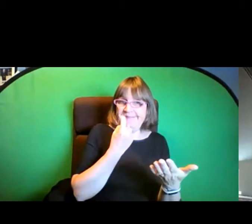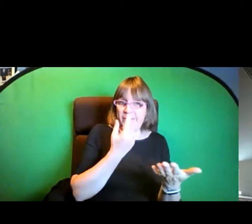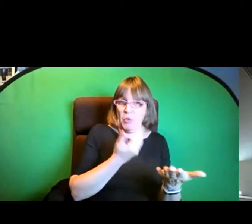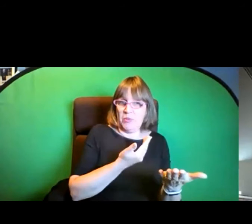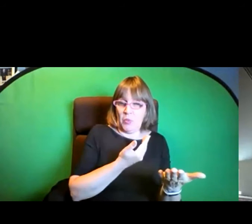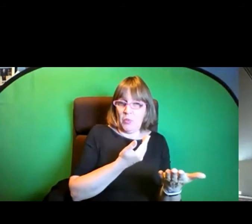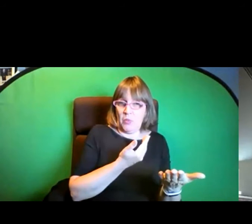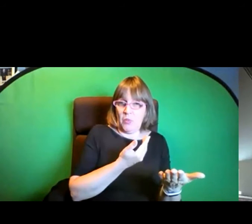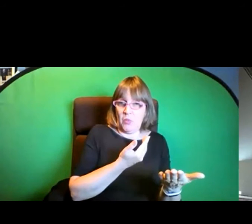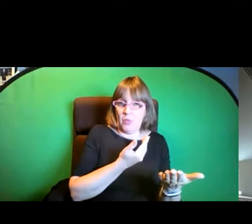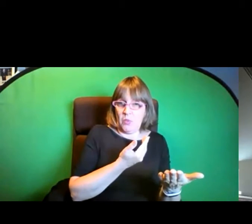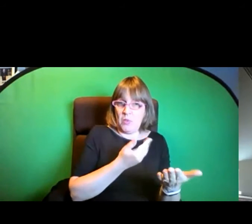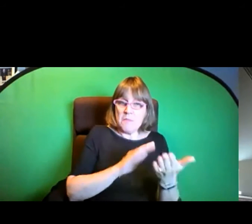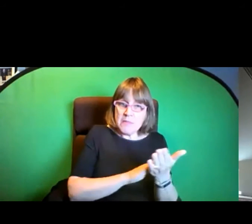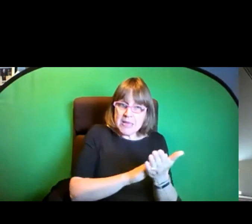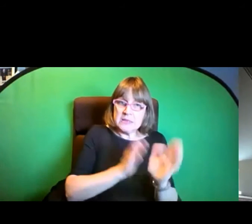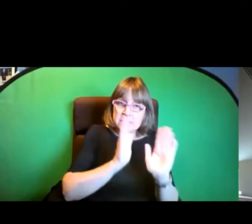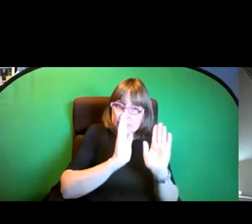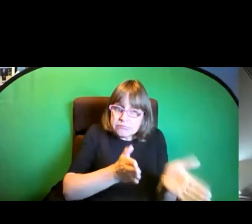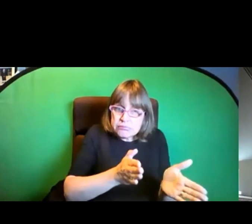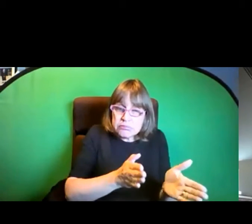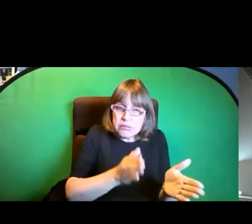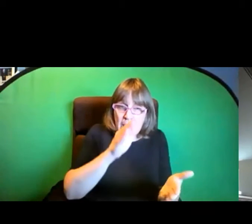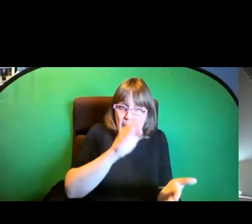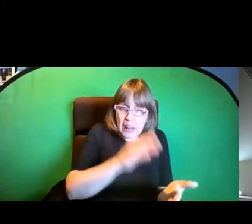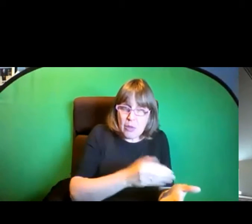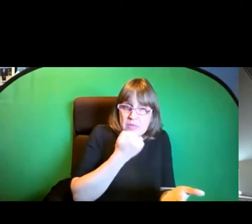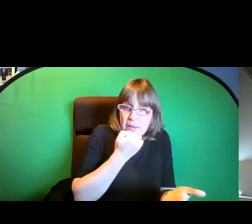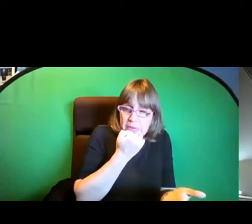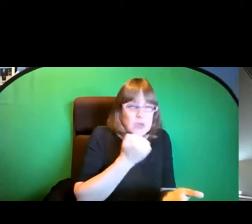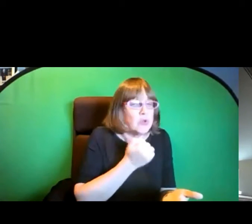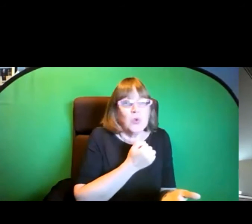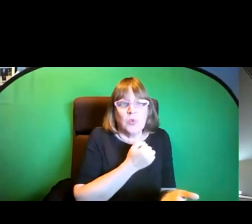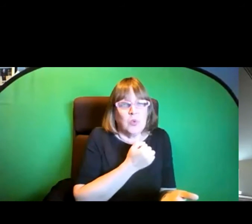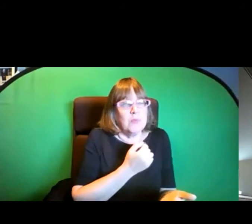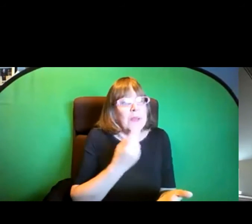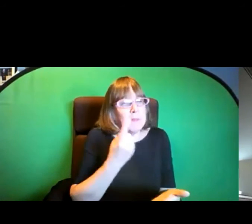up with the lowest figure but it's more likely that we'd end up with that with lower figure.